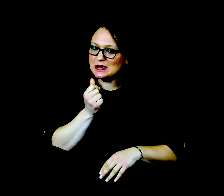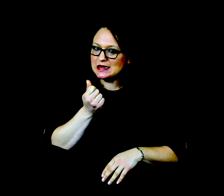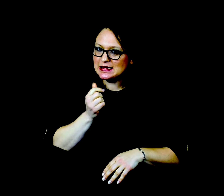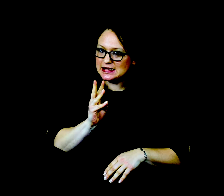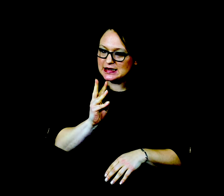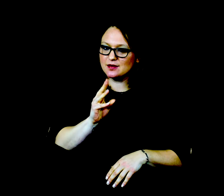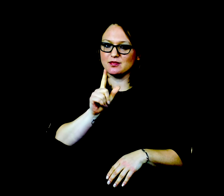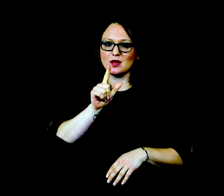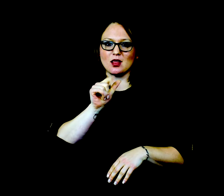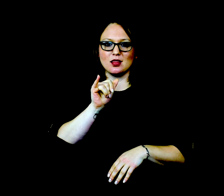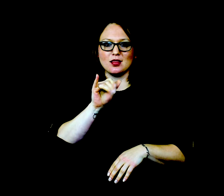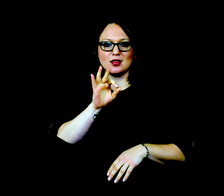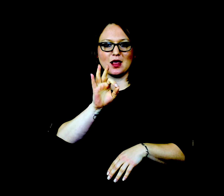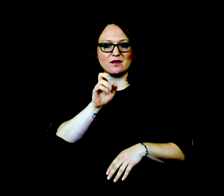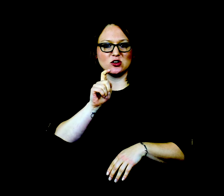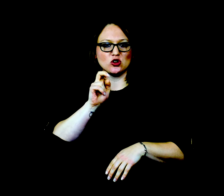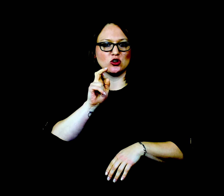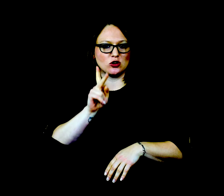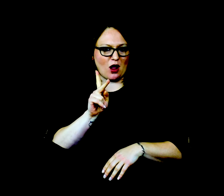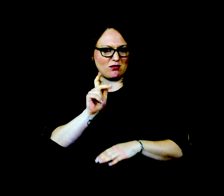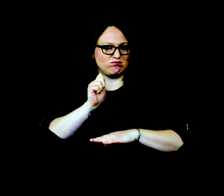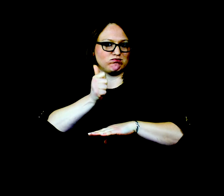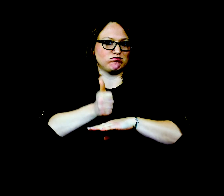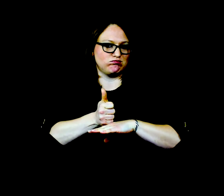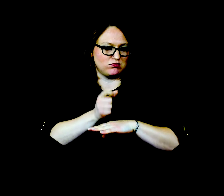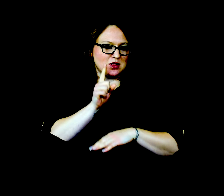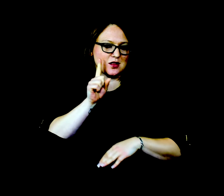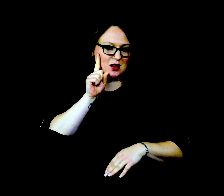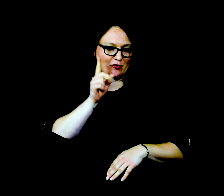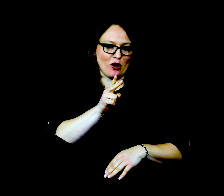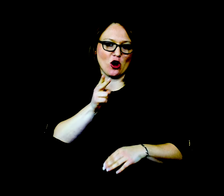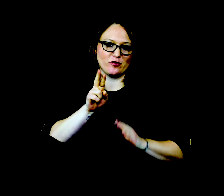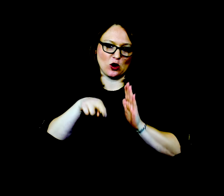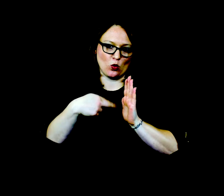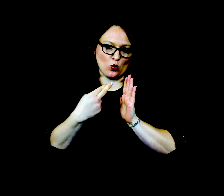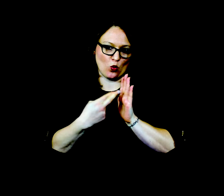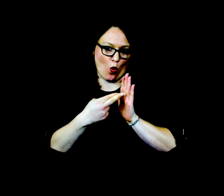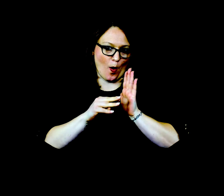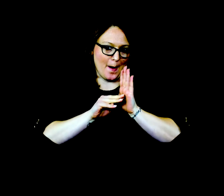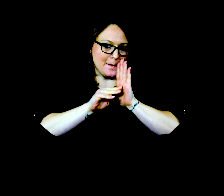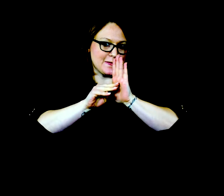In 2016, Lifetrack Resources began to provide